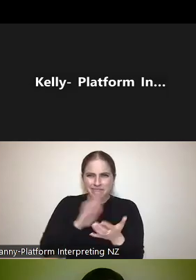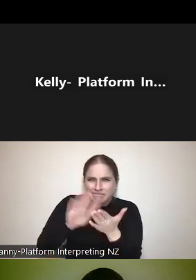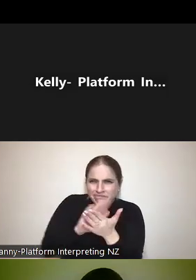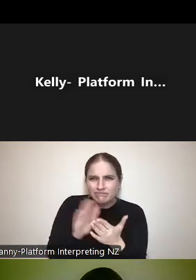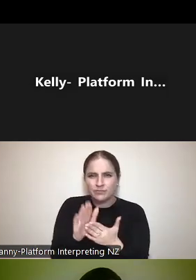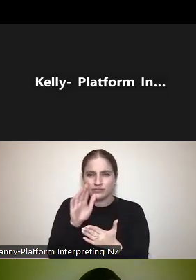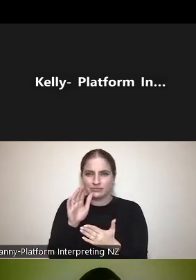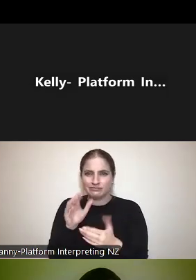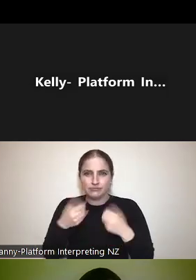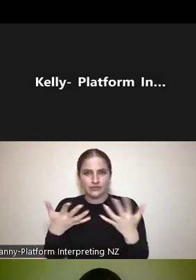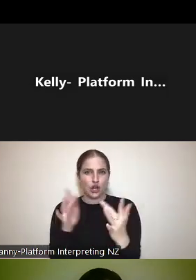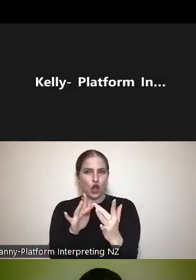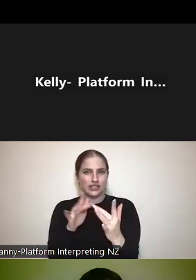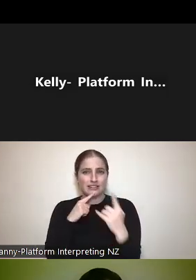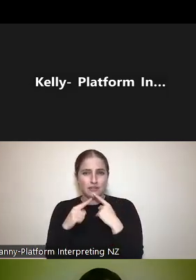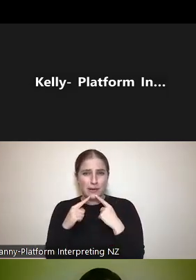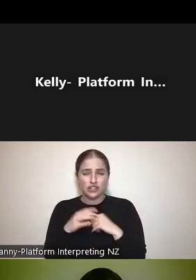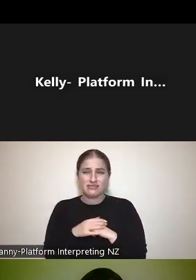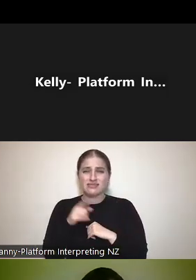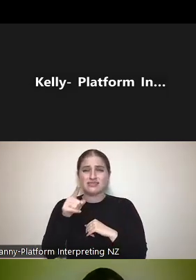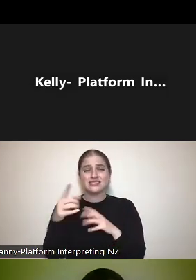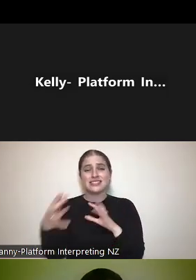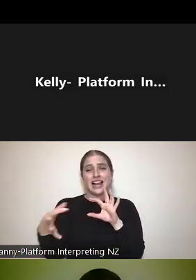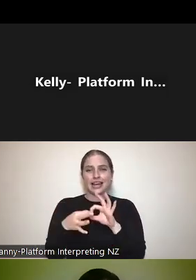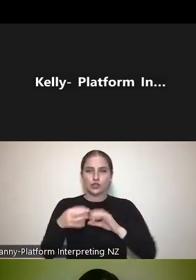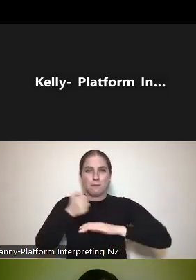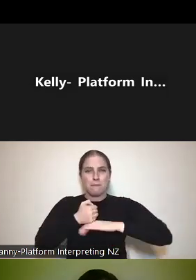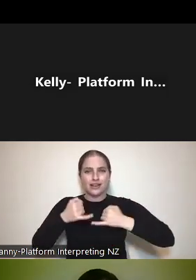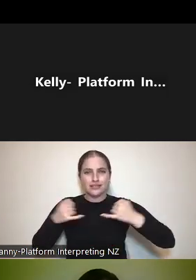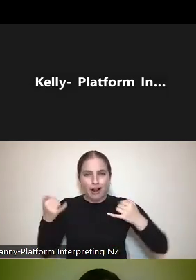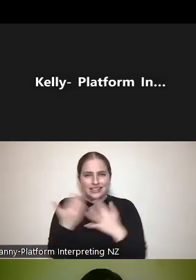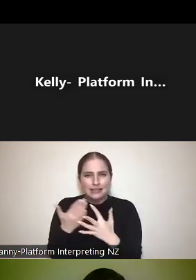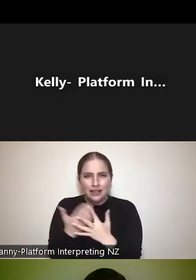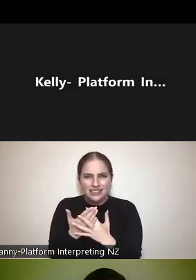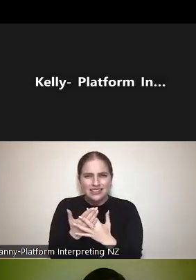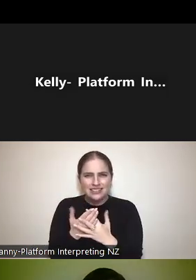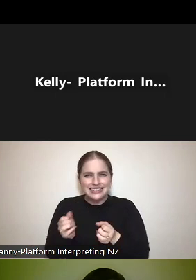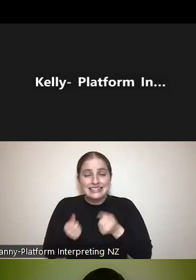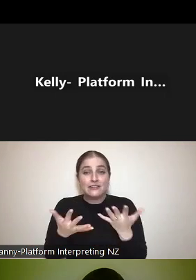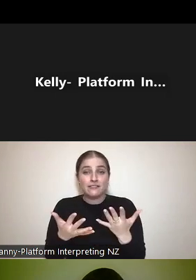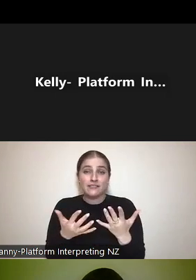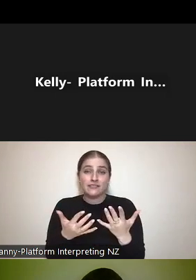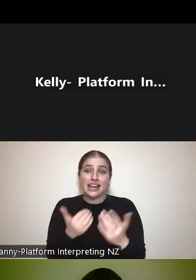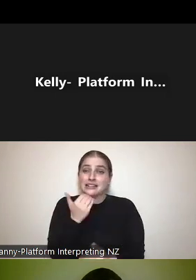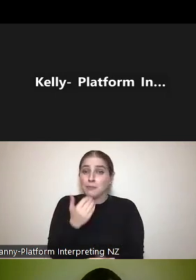having as much available as possible, but letting people get in contact if they need that info.